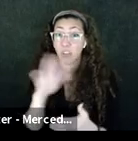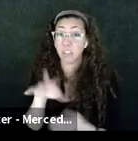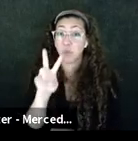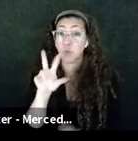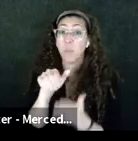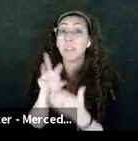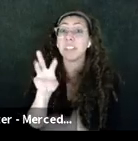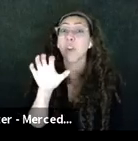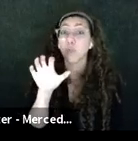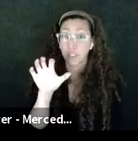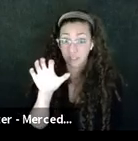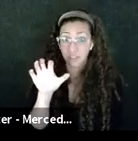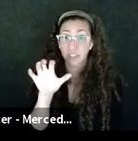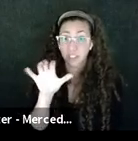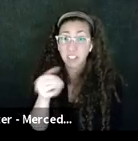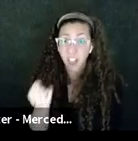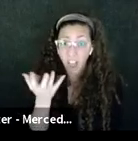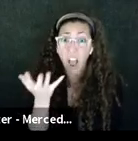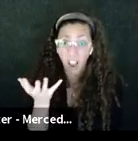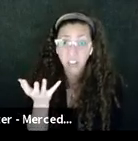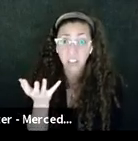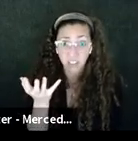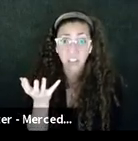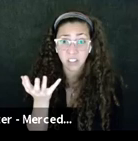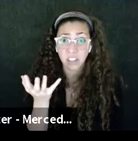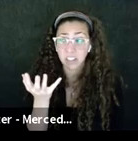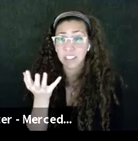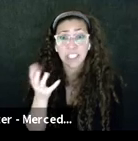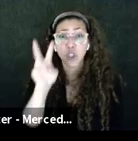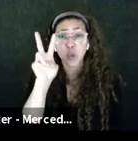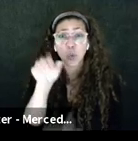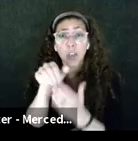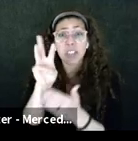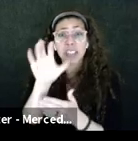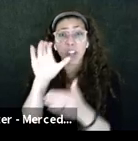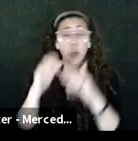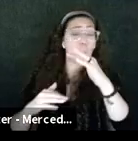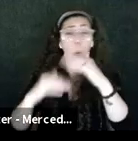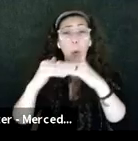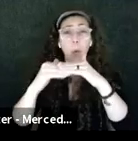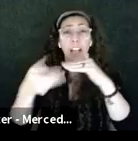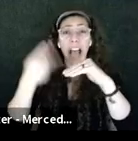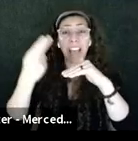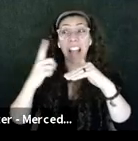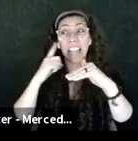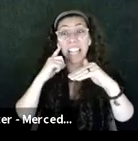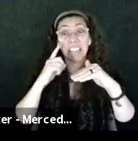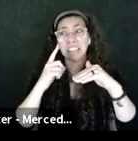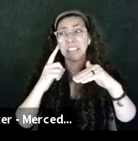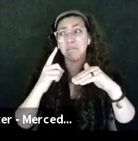Jason Williams: Which is a lot but it hasn't been up to 2600 since probably about 10 years ago and I was looking at the statistics. So that is concerning